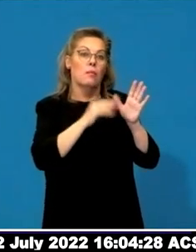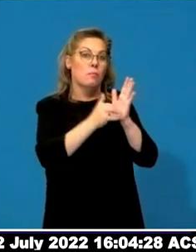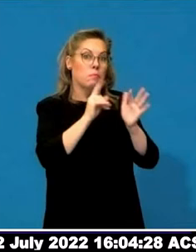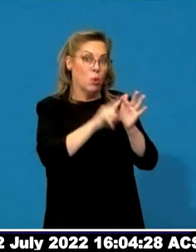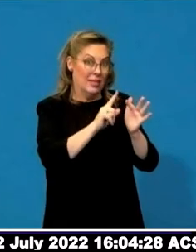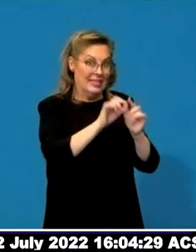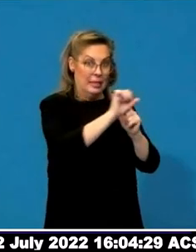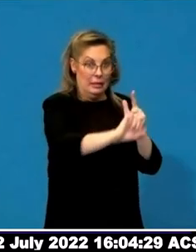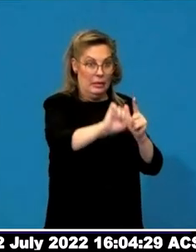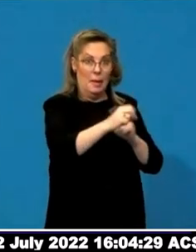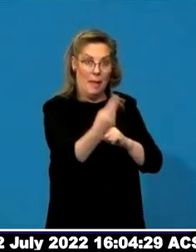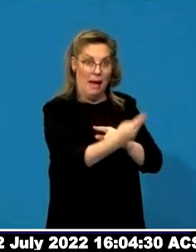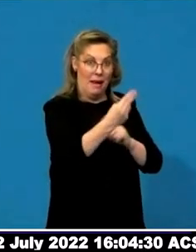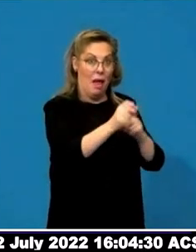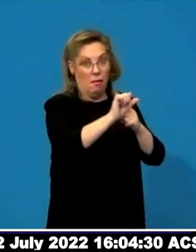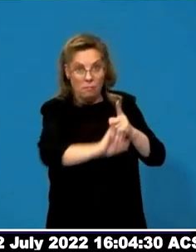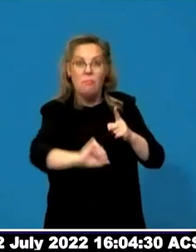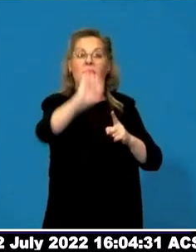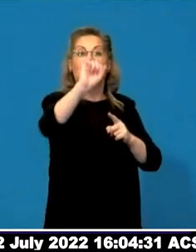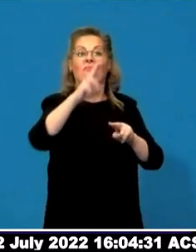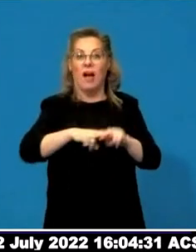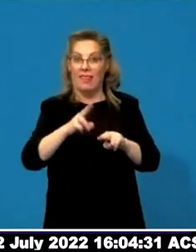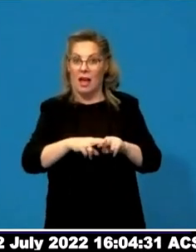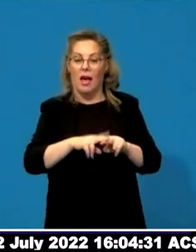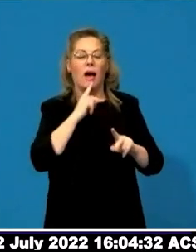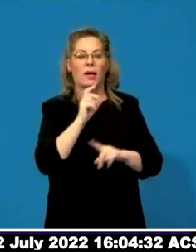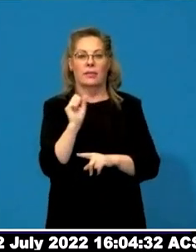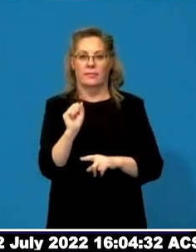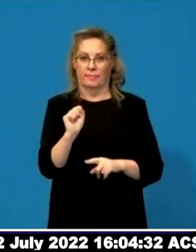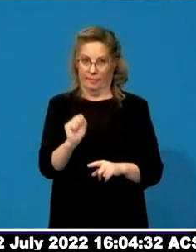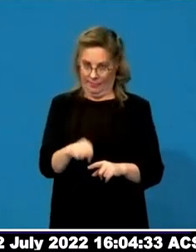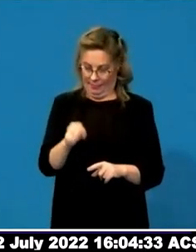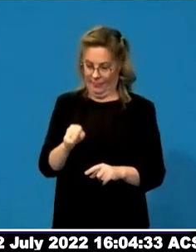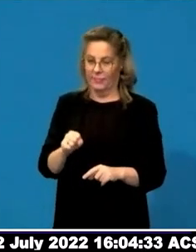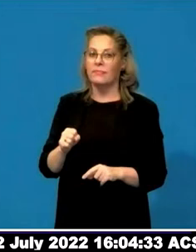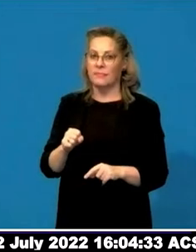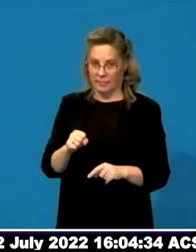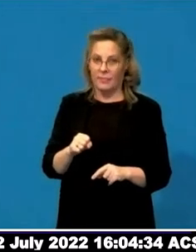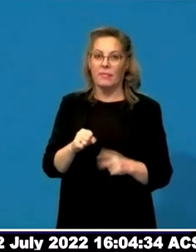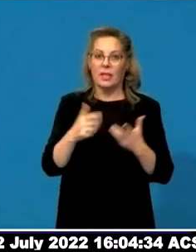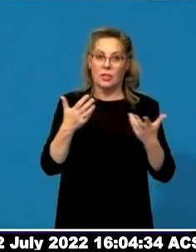And so, Boyzie, you became sick, and your partner's father